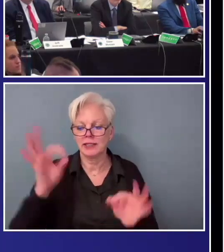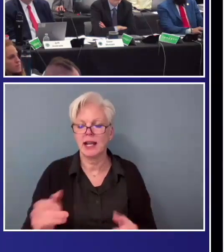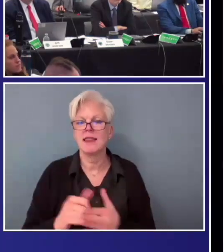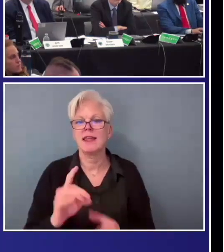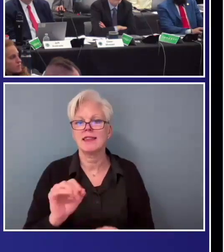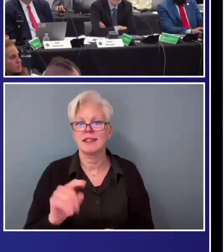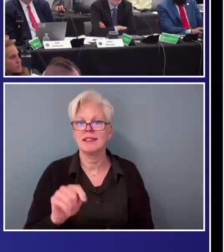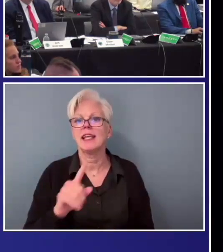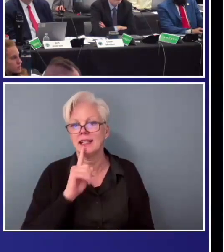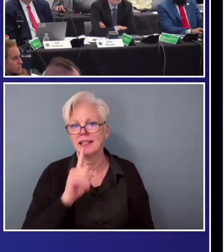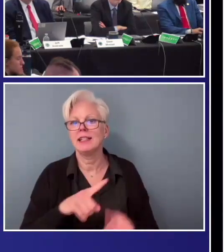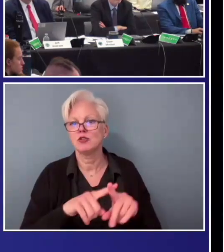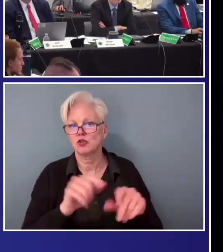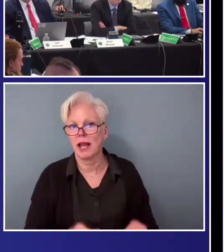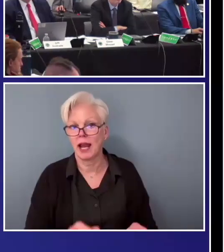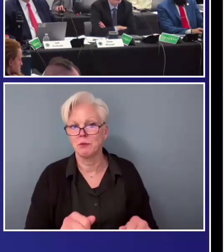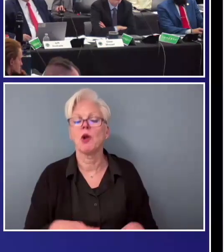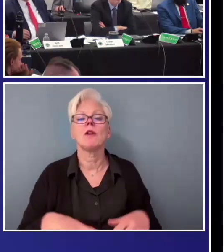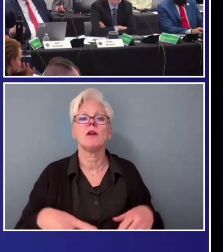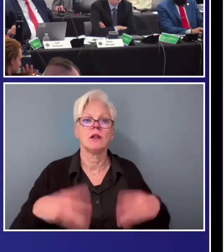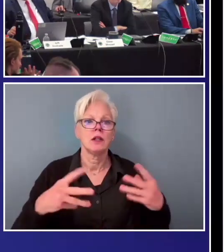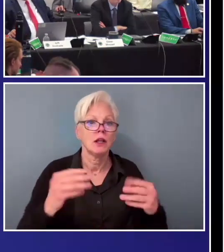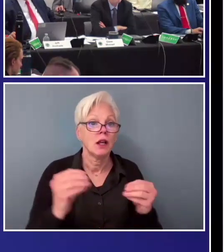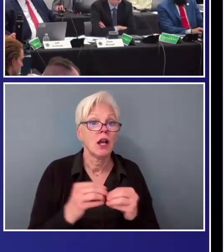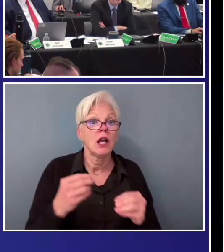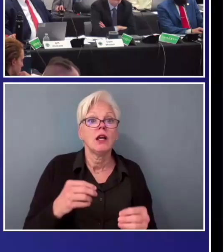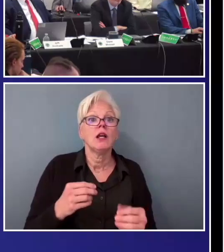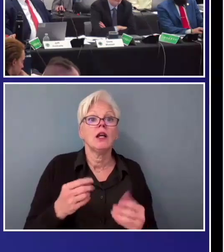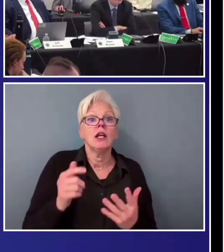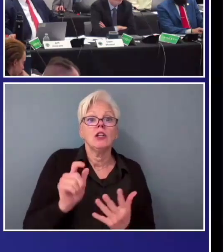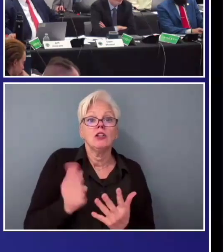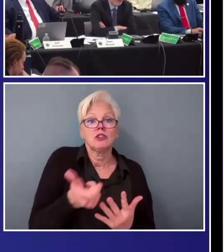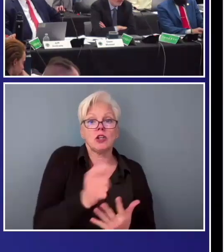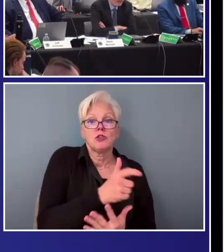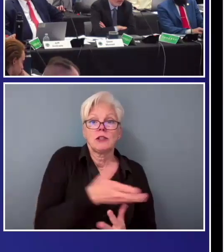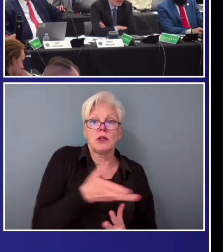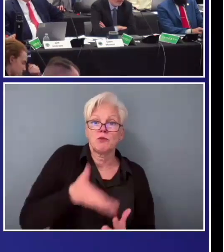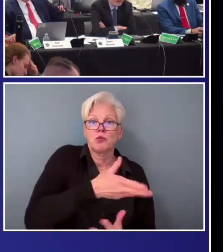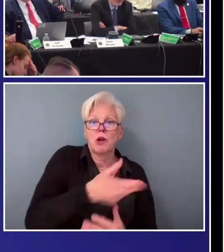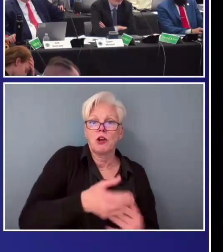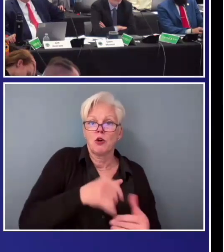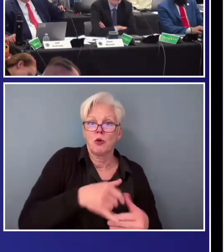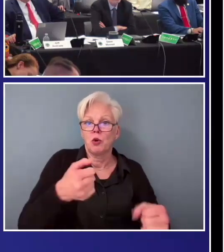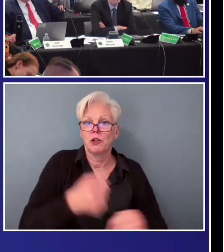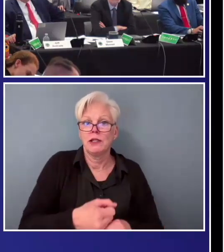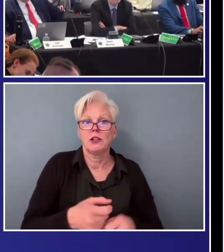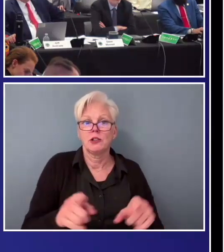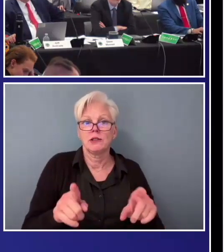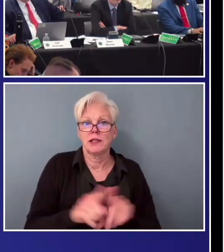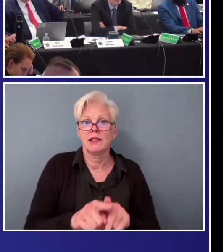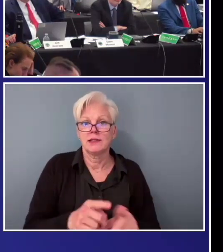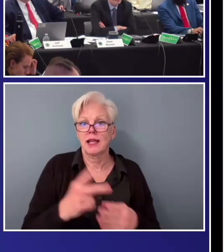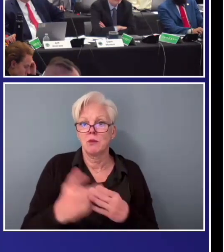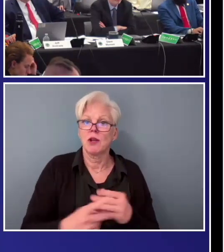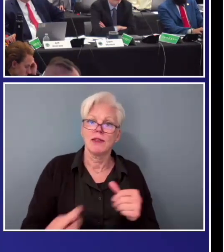further. Sequential prior award years within the same program are the first set of cohort expansions,